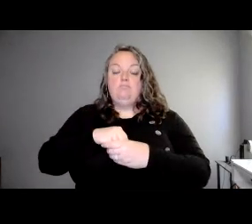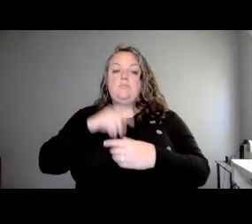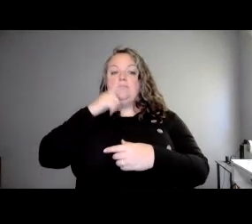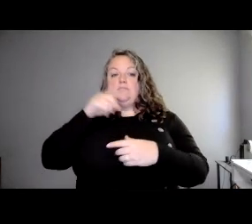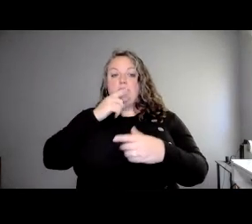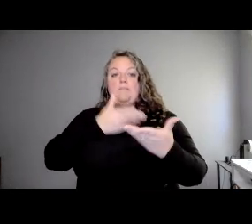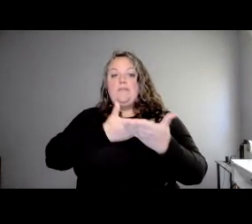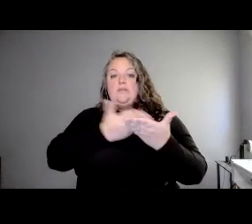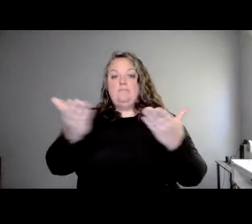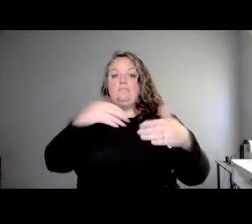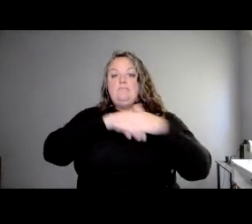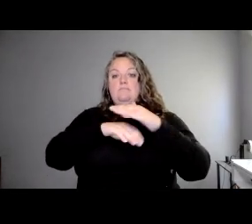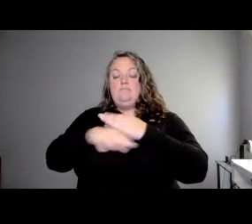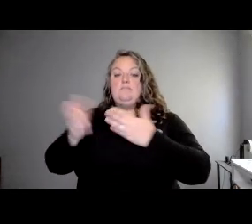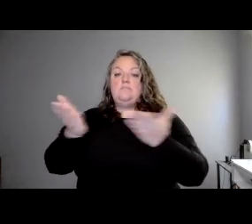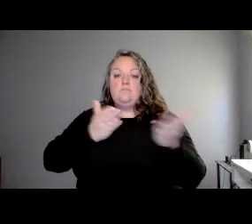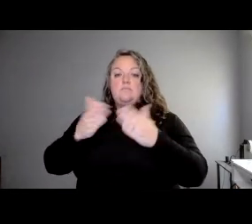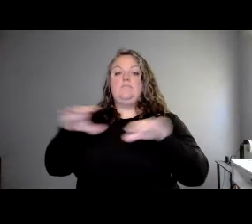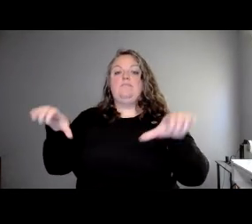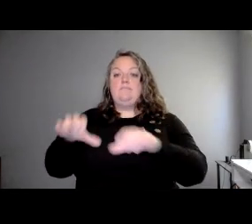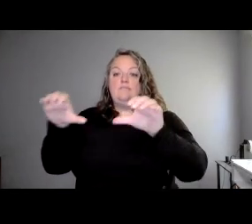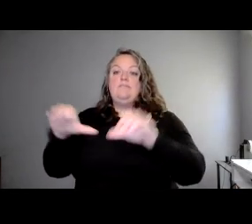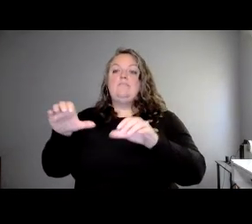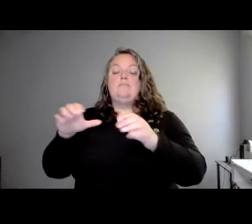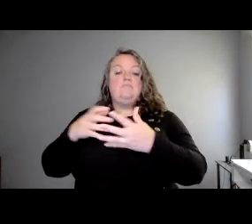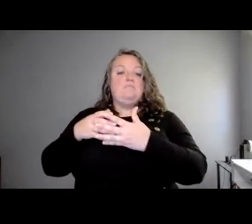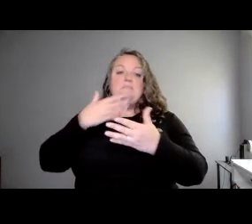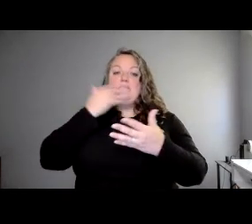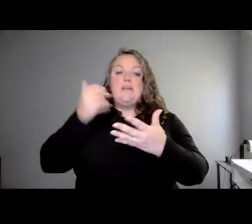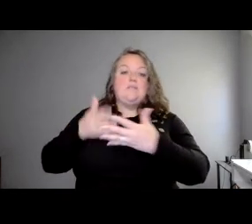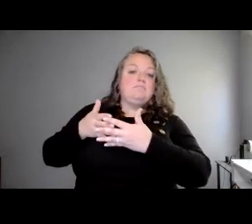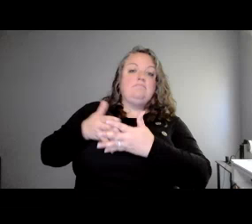program, services, and activities in the most integrated manner appropriate. So,